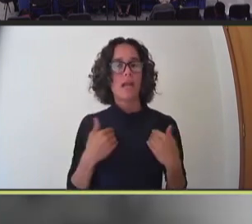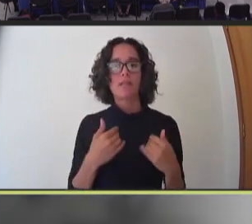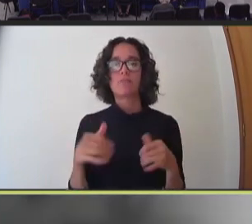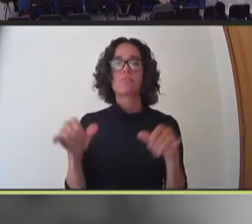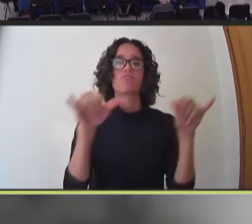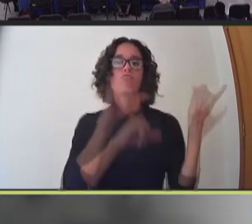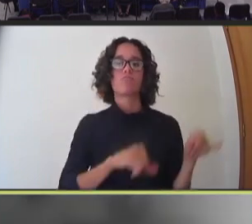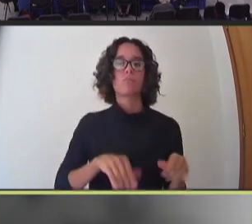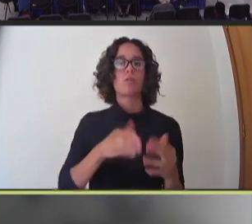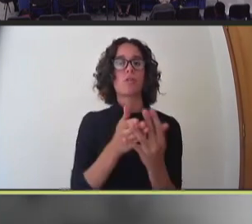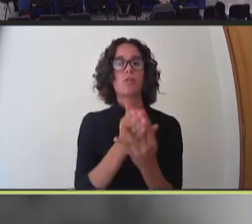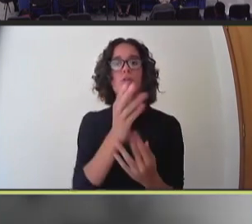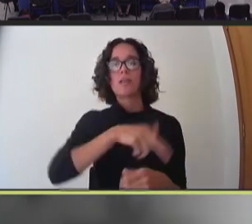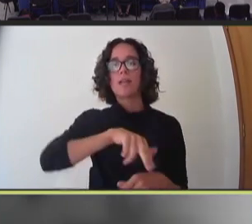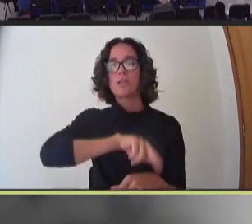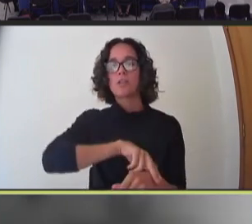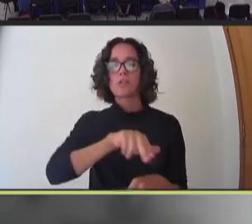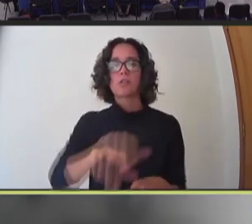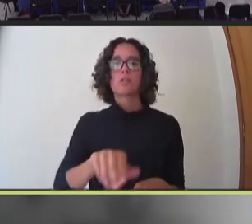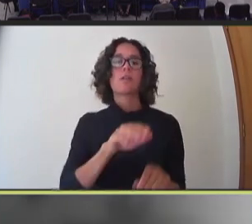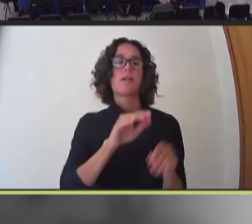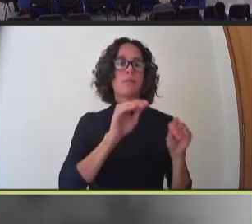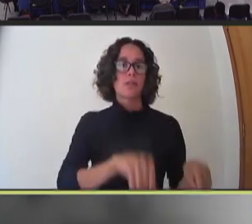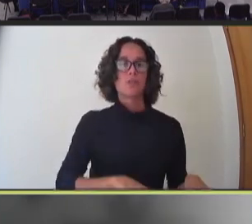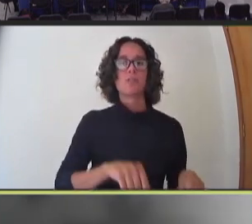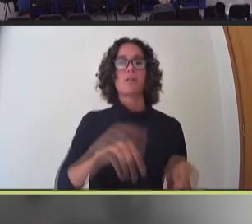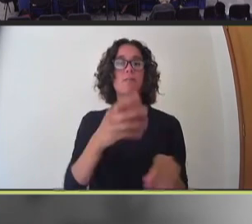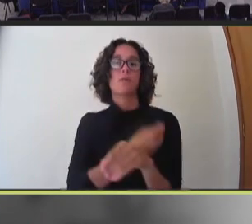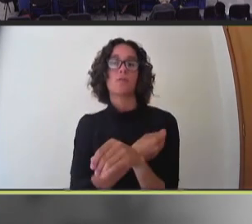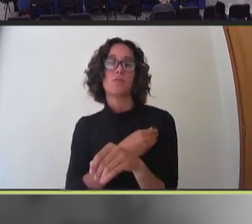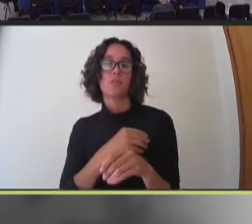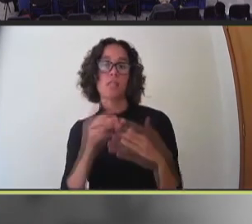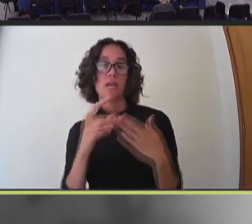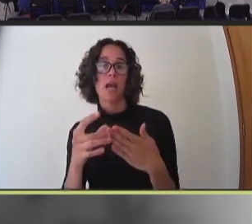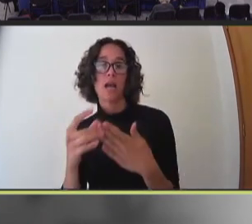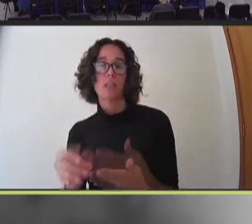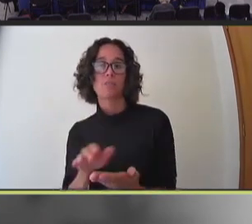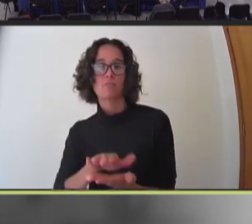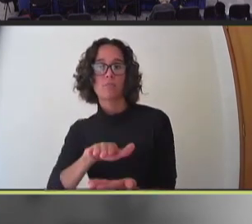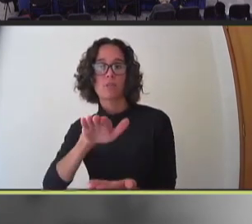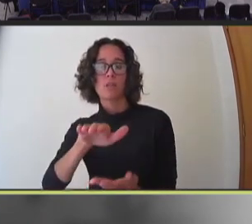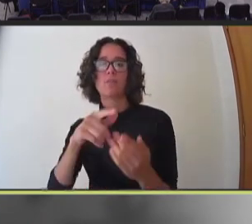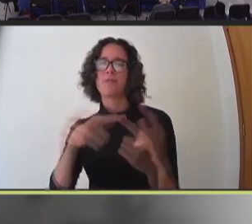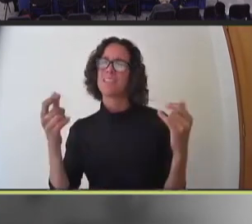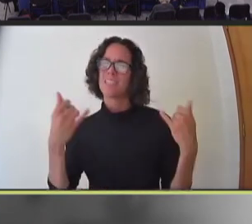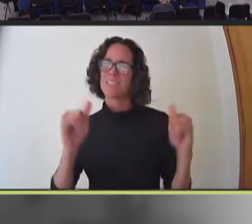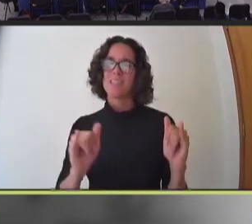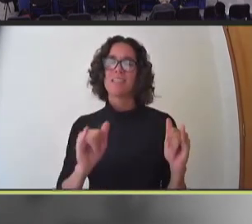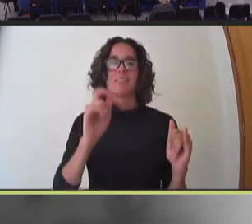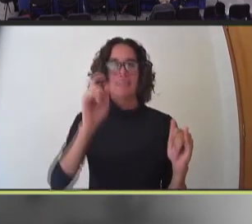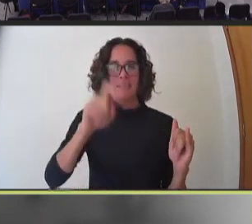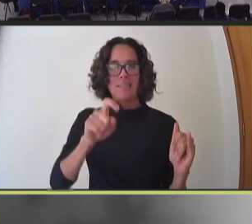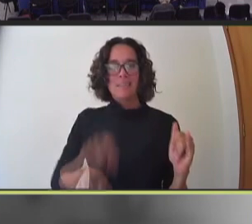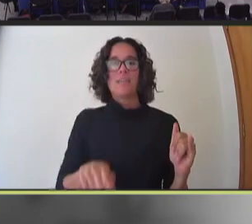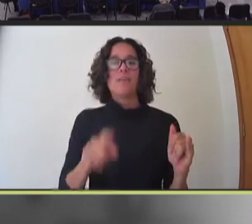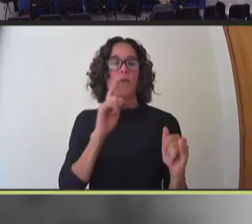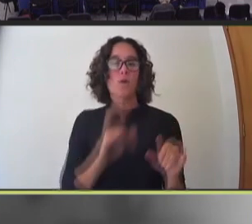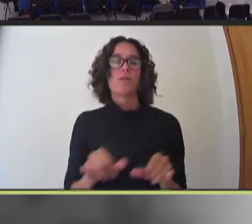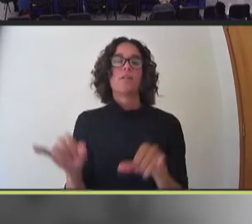Immunization Guides, there seems to be a need for standardization, particularly in response